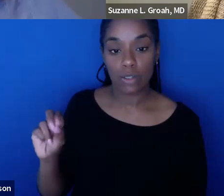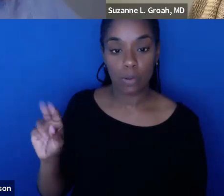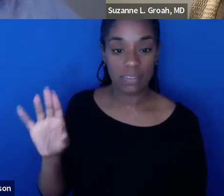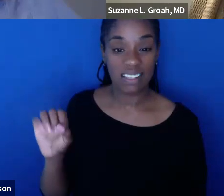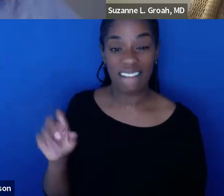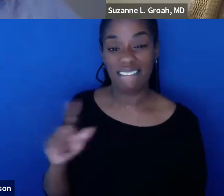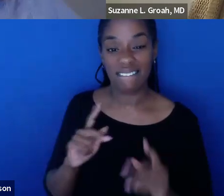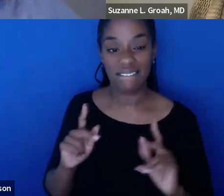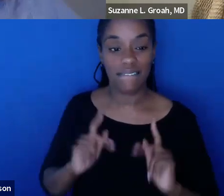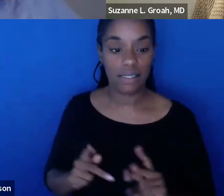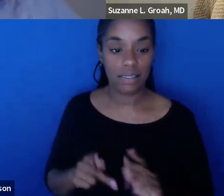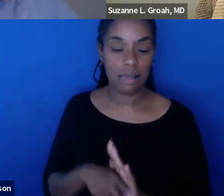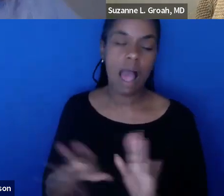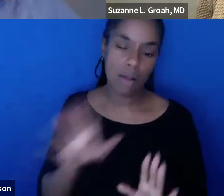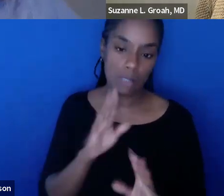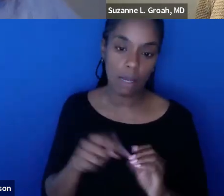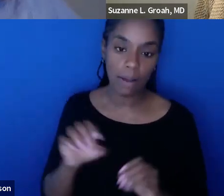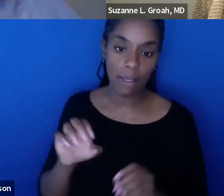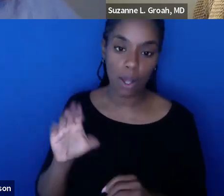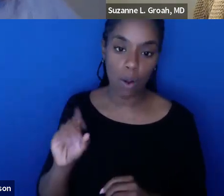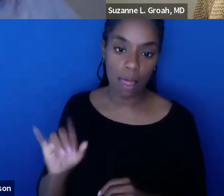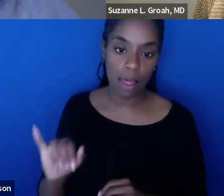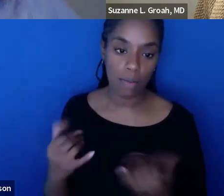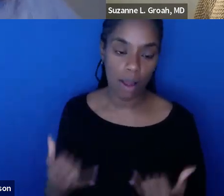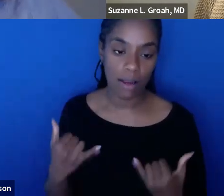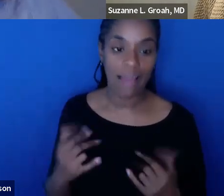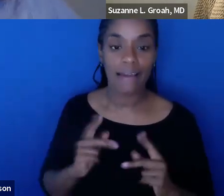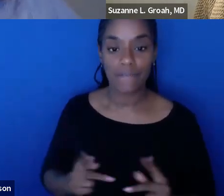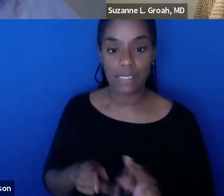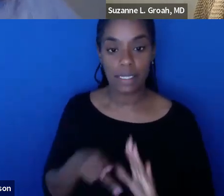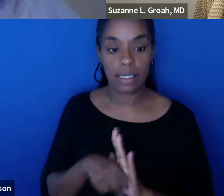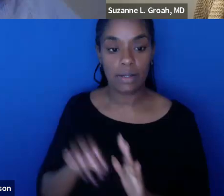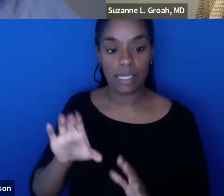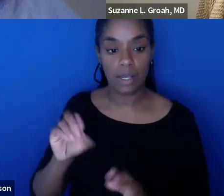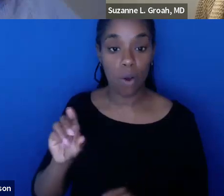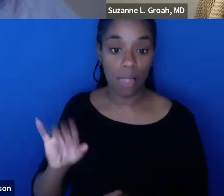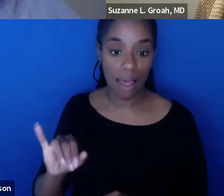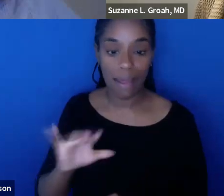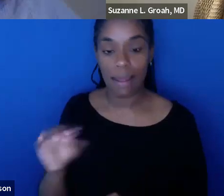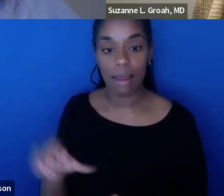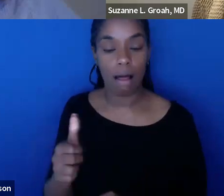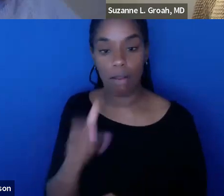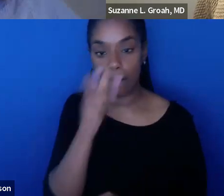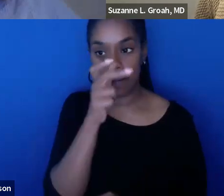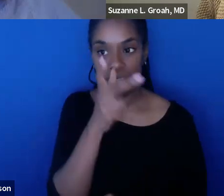I'll just talk about E. coli for right now, physically kills the E. coli and the other bugs. It does several things.